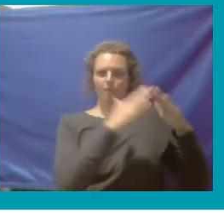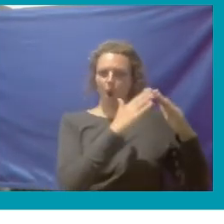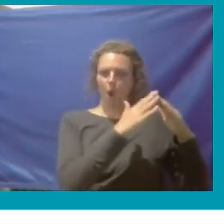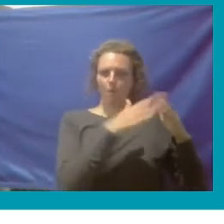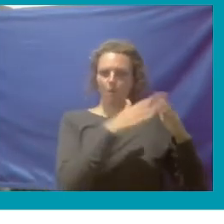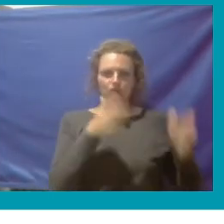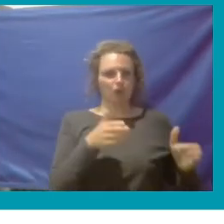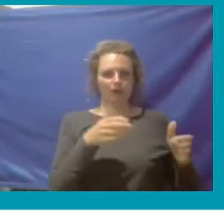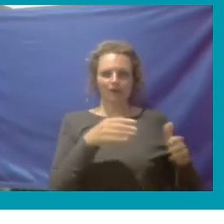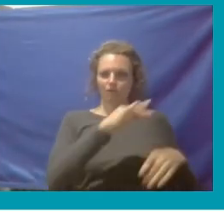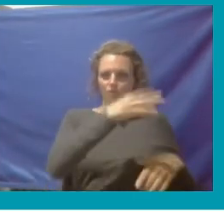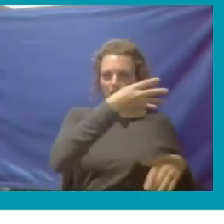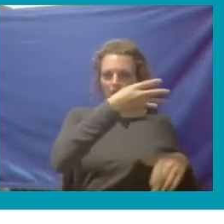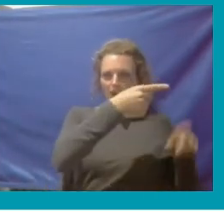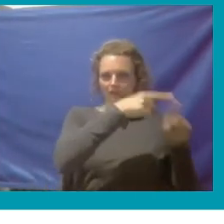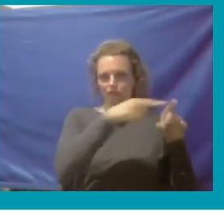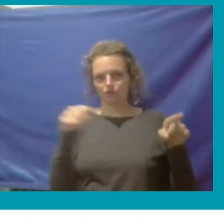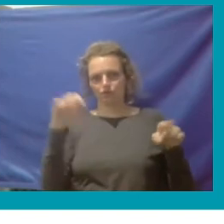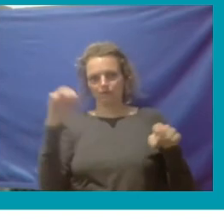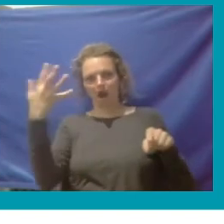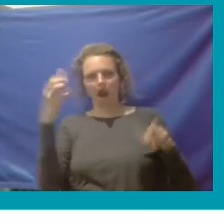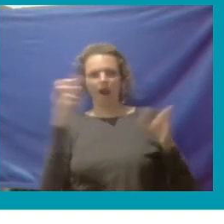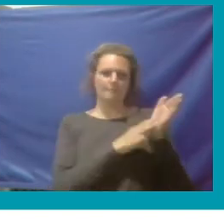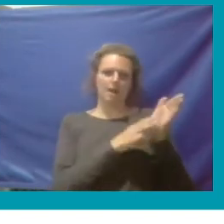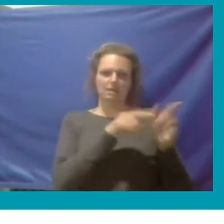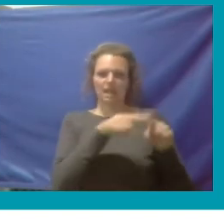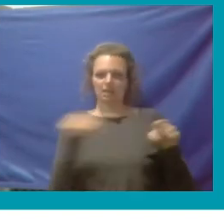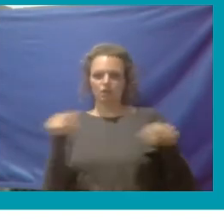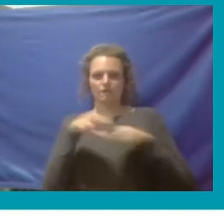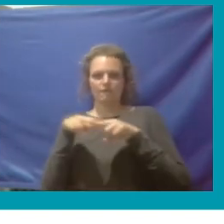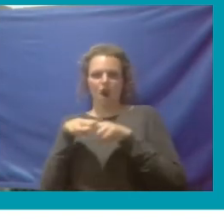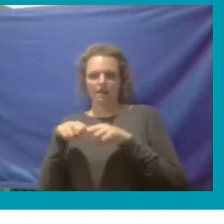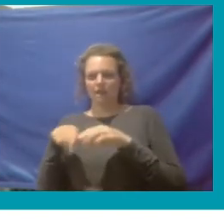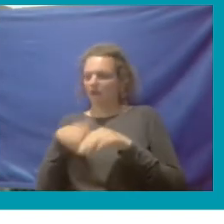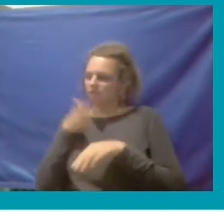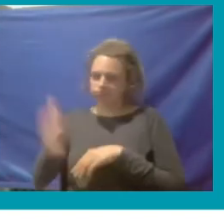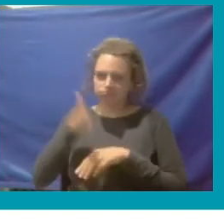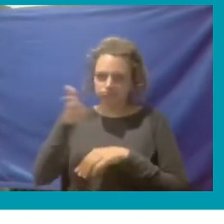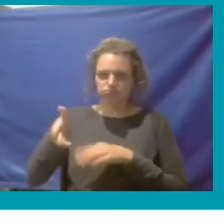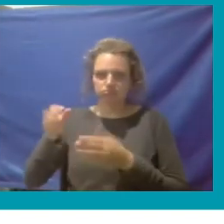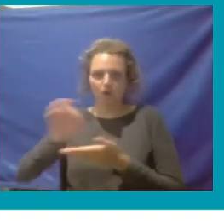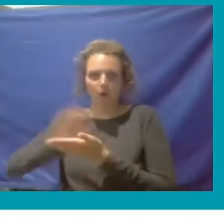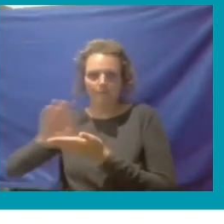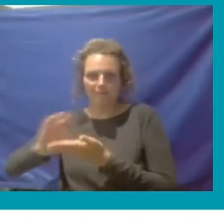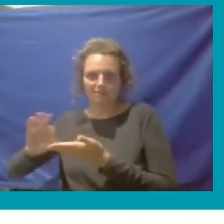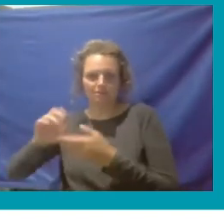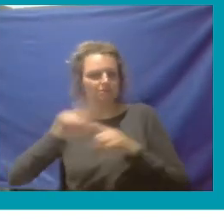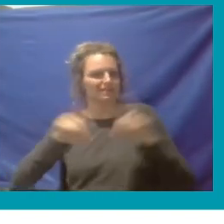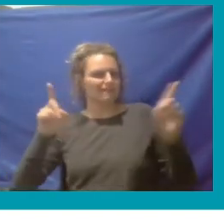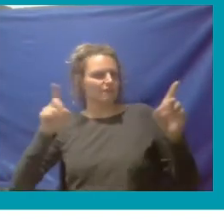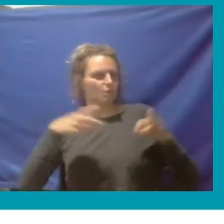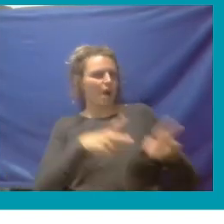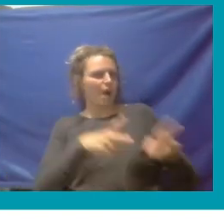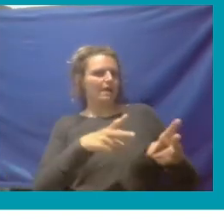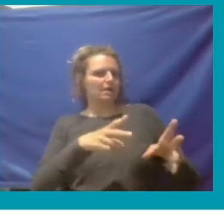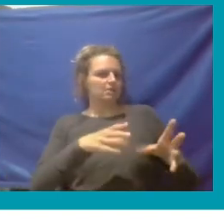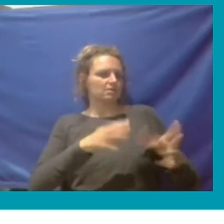full-time Monday to Friday in an office that there are other ways of working, and I think there's been a kind of just general.